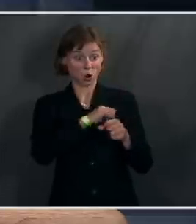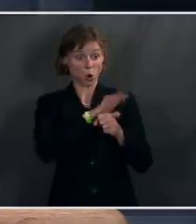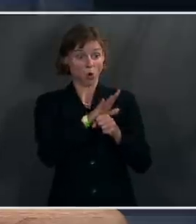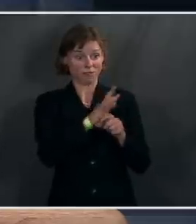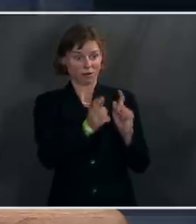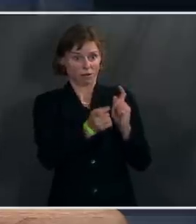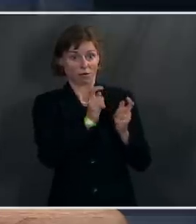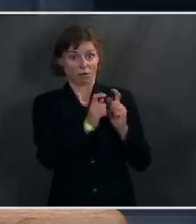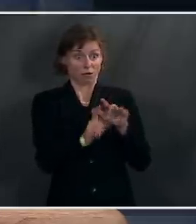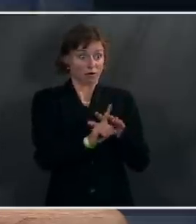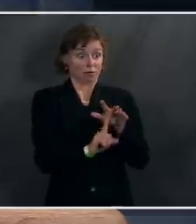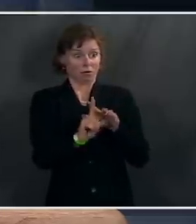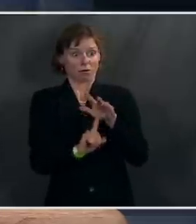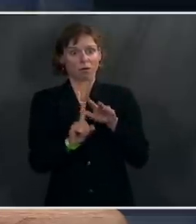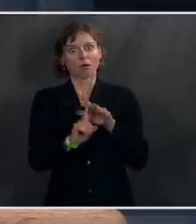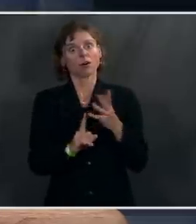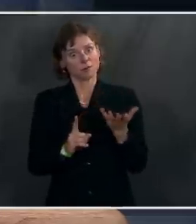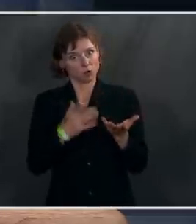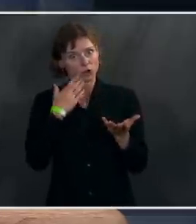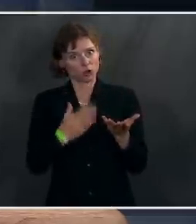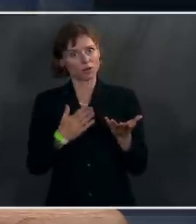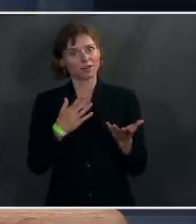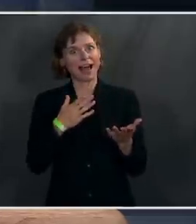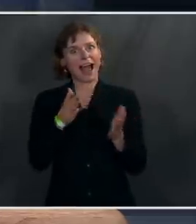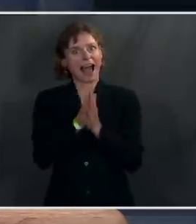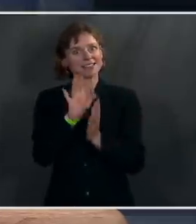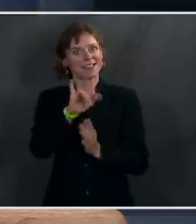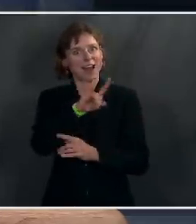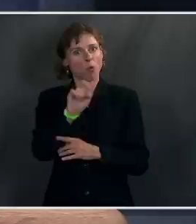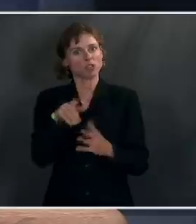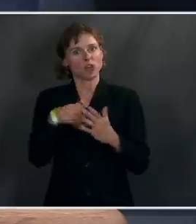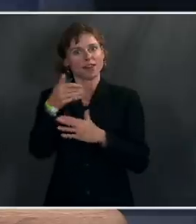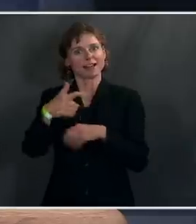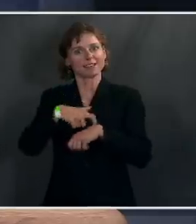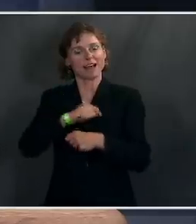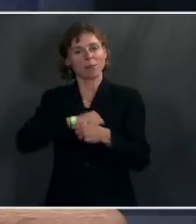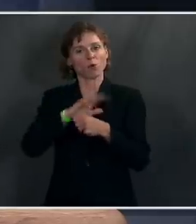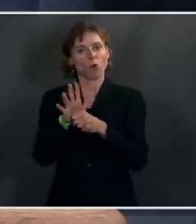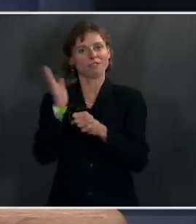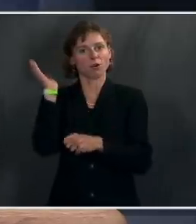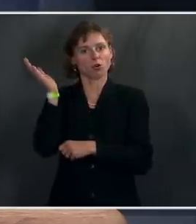that question on our next COVID call. Go ahead. The Press: There have been calls for some kind of boycott